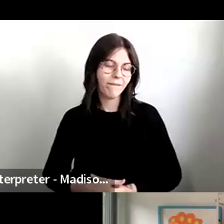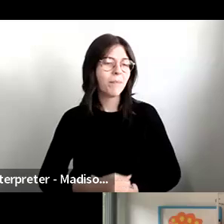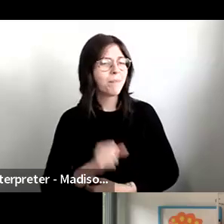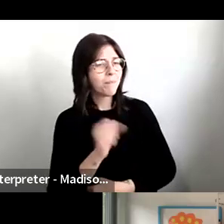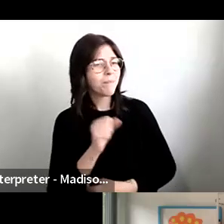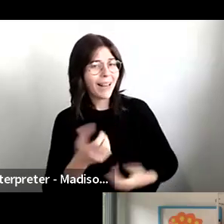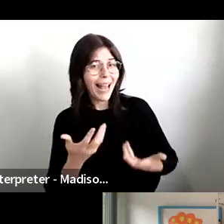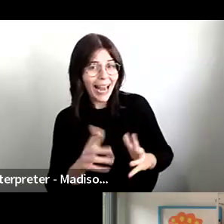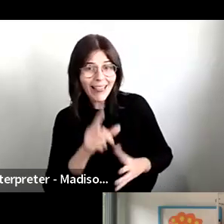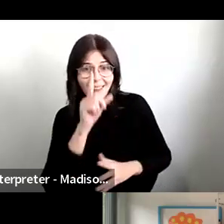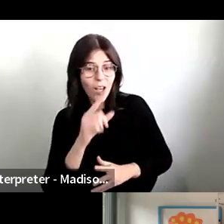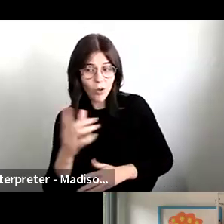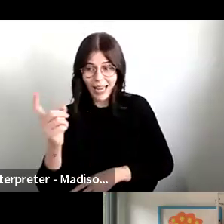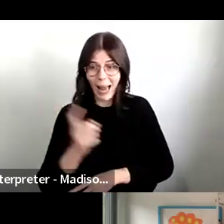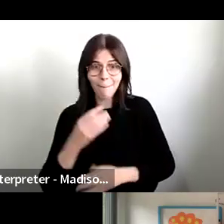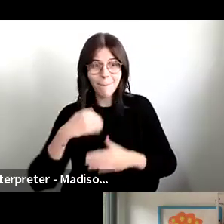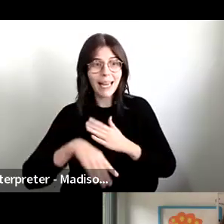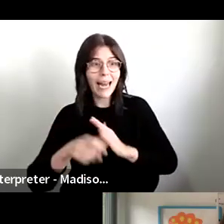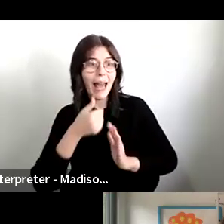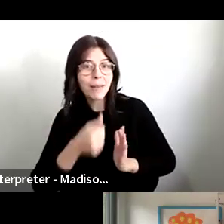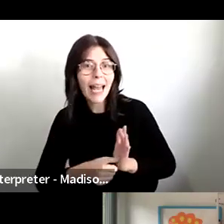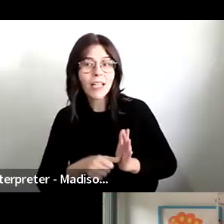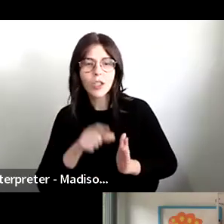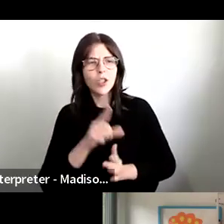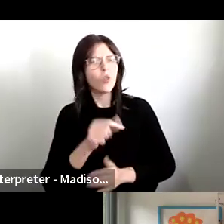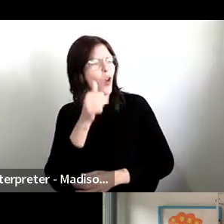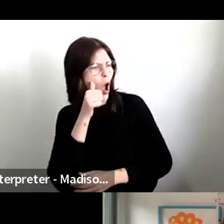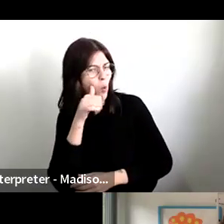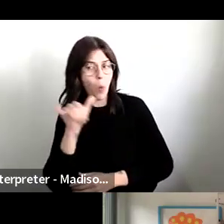applications that you may be familiar with or have never heard of before. And actually,